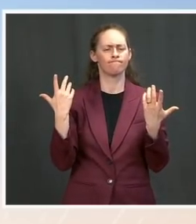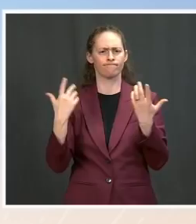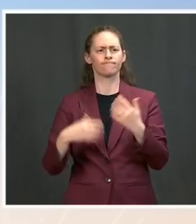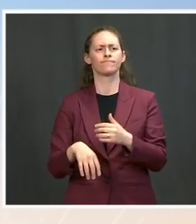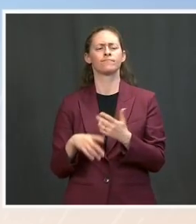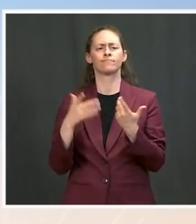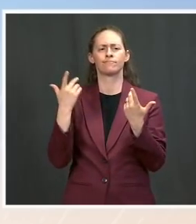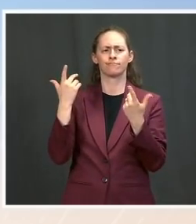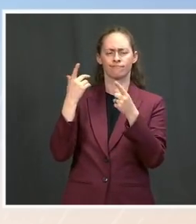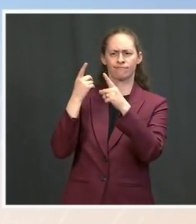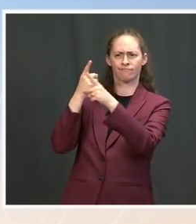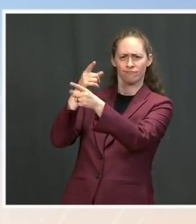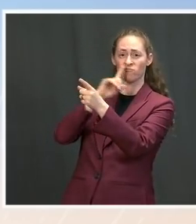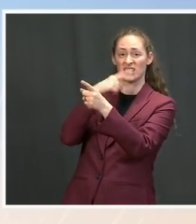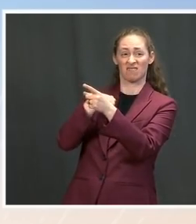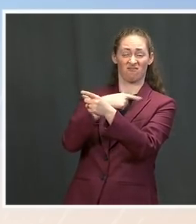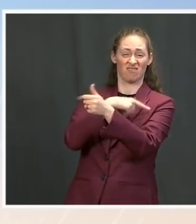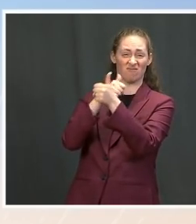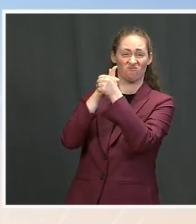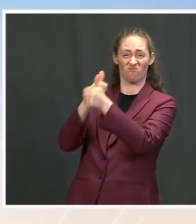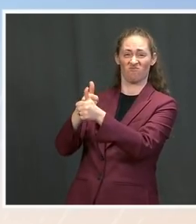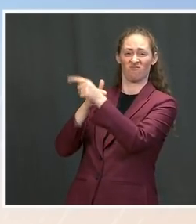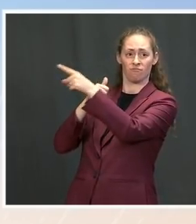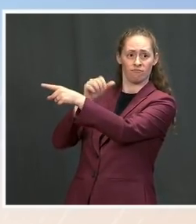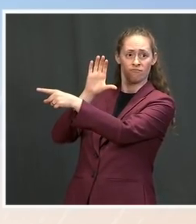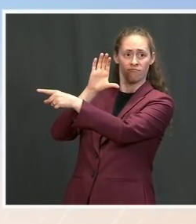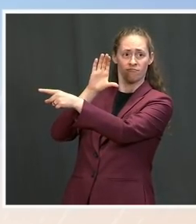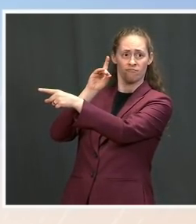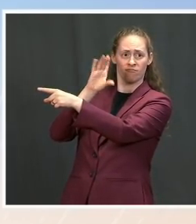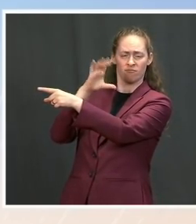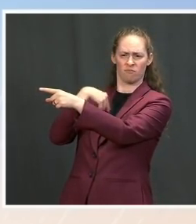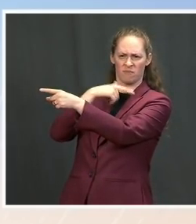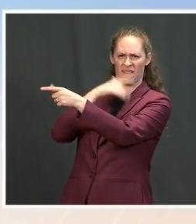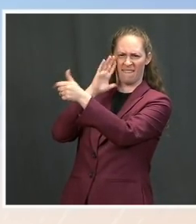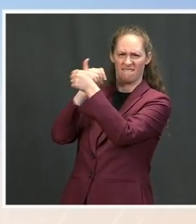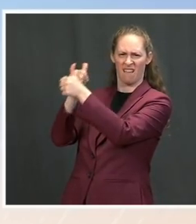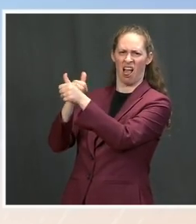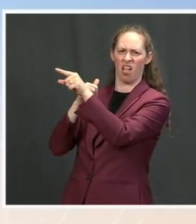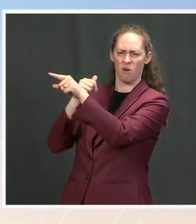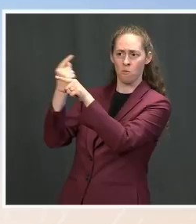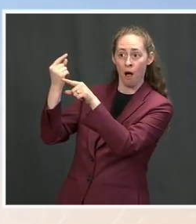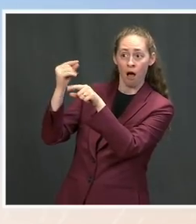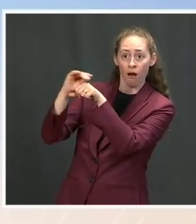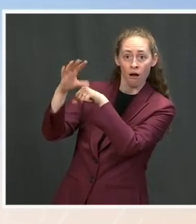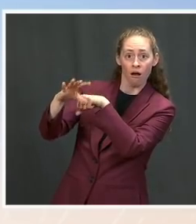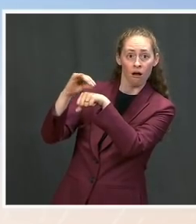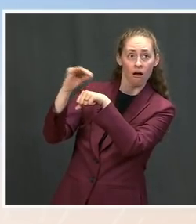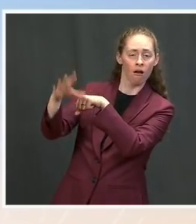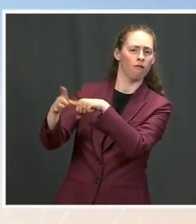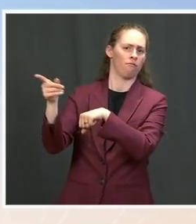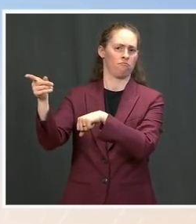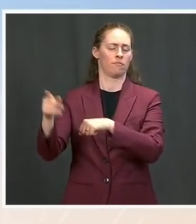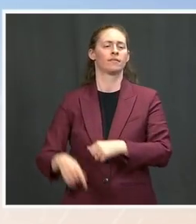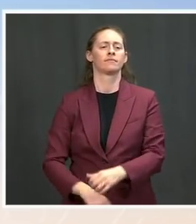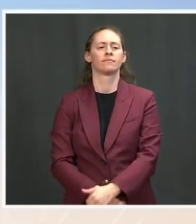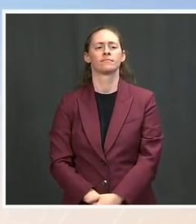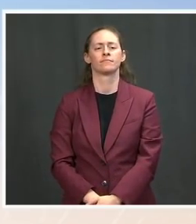that will constantly be updated, as you all know, to our efforts and the work we do here in the White House. Now, there wasn't --